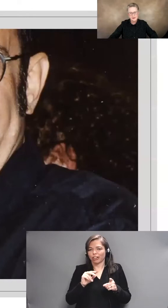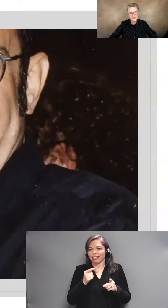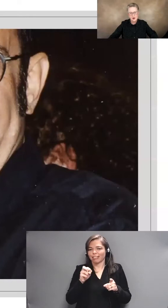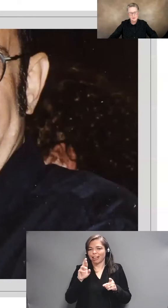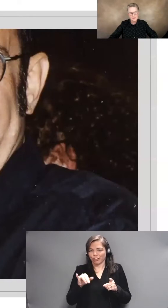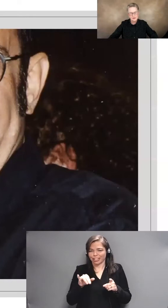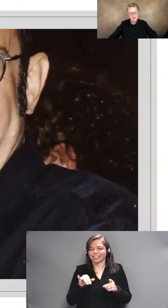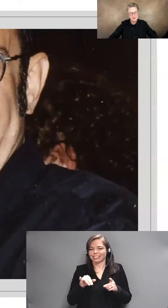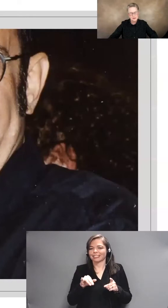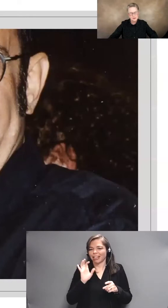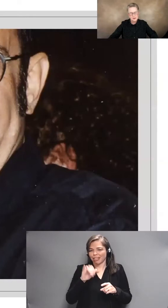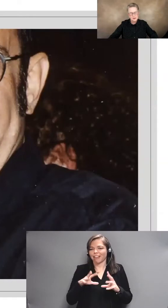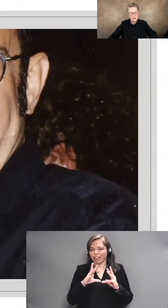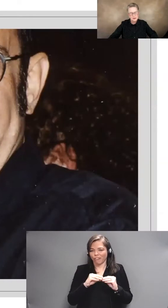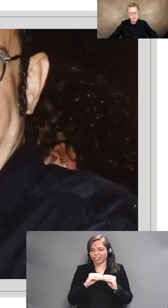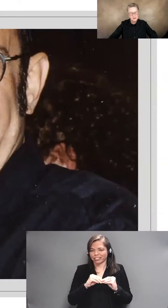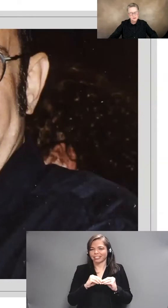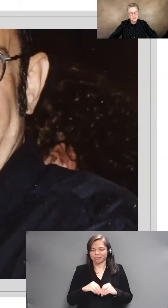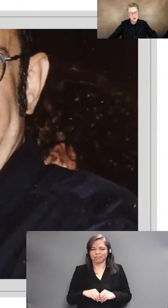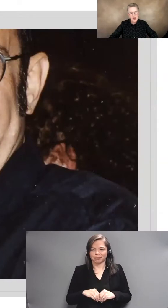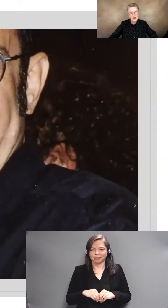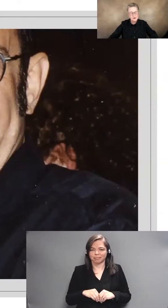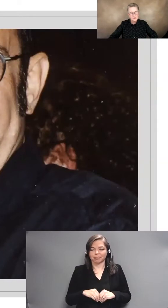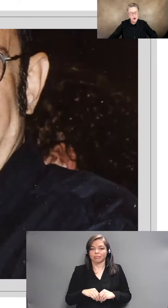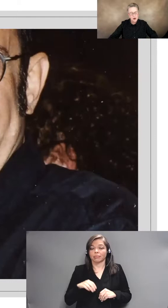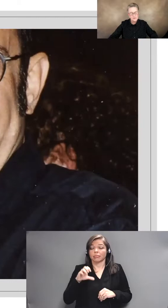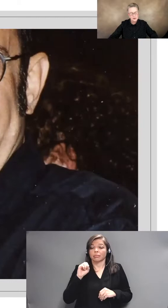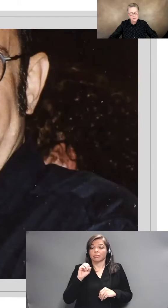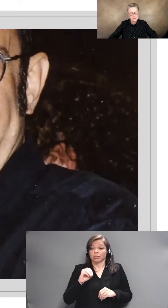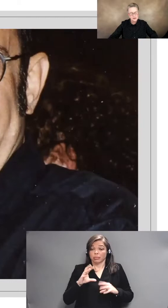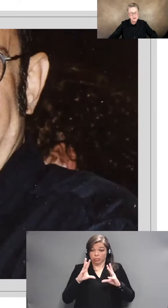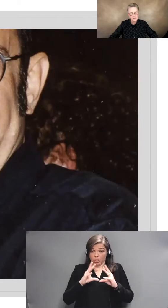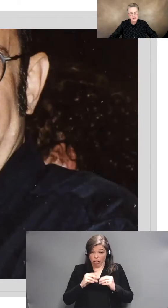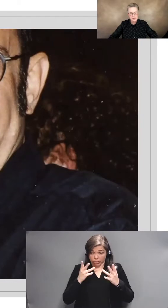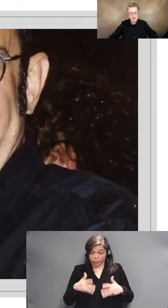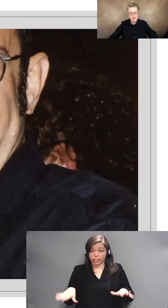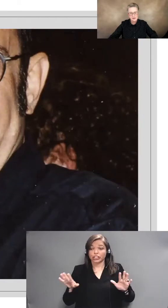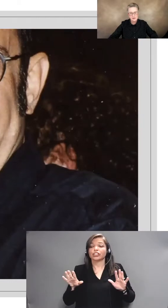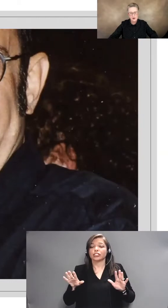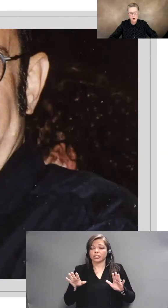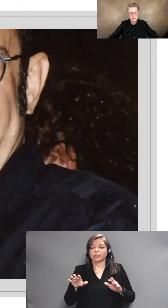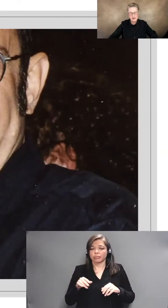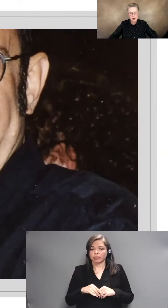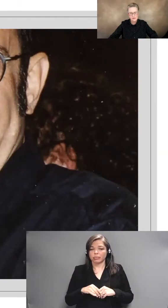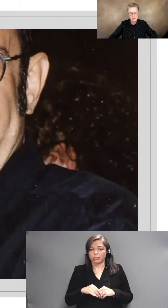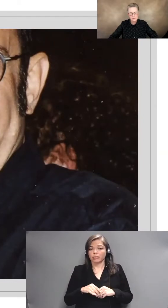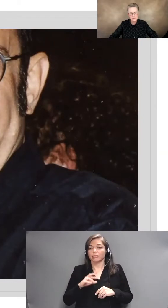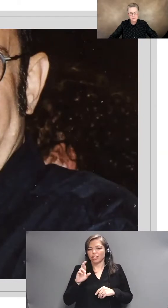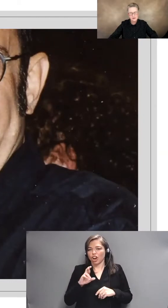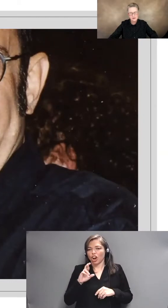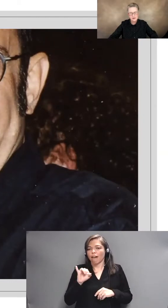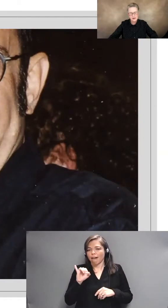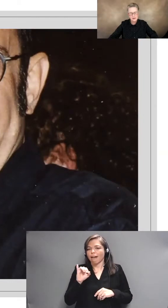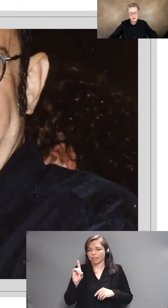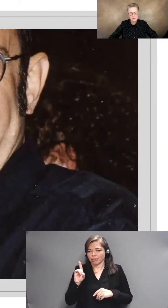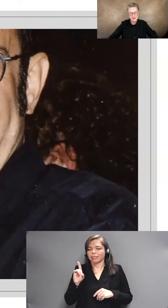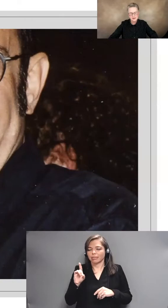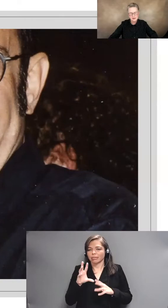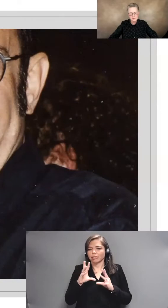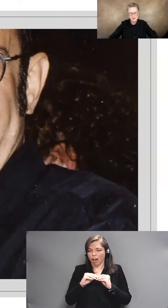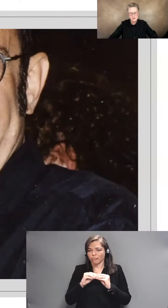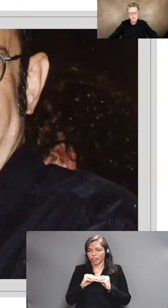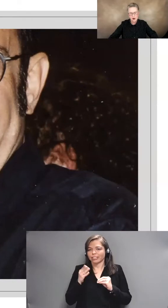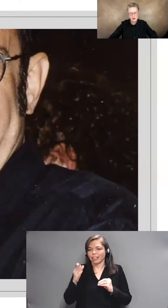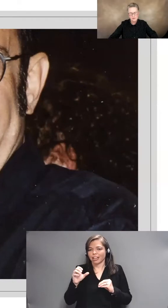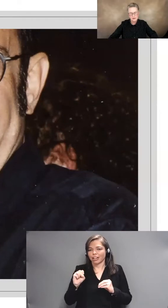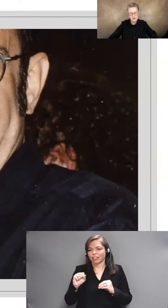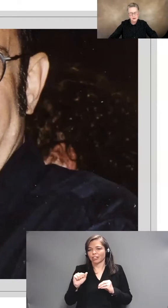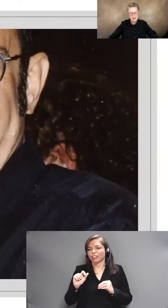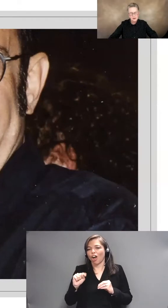at the conference, so after the RID conference in Salt Lake City the region five,